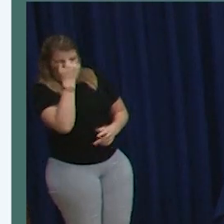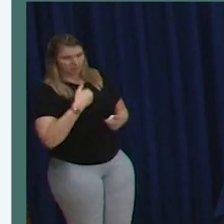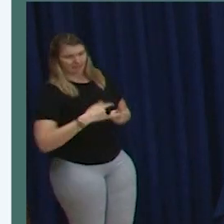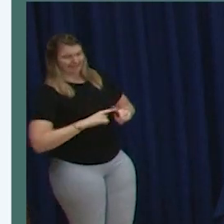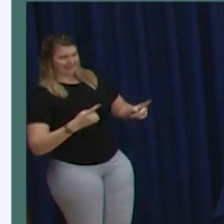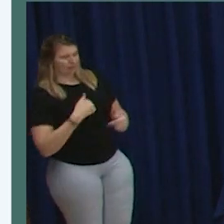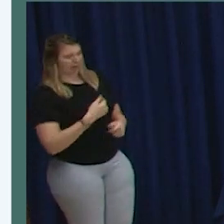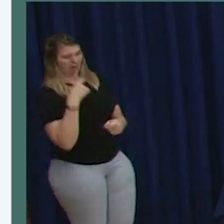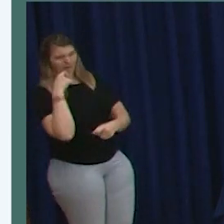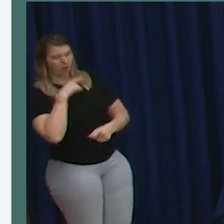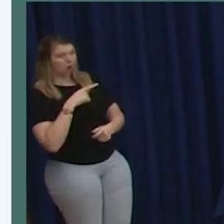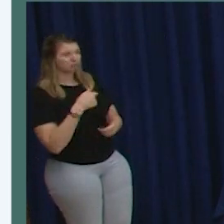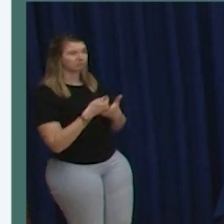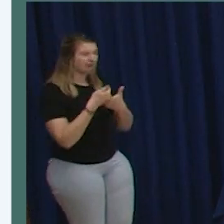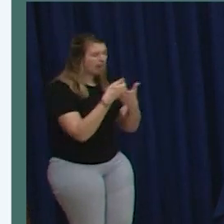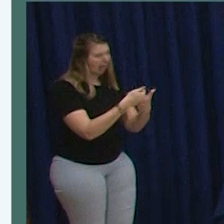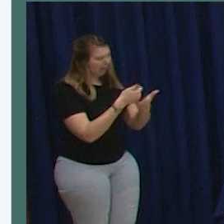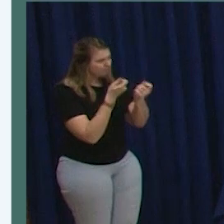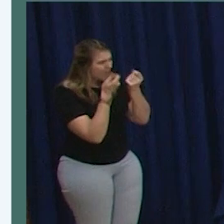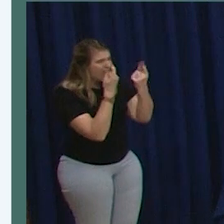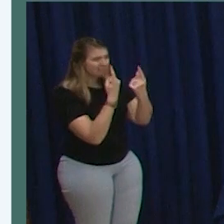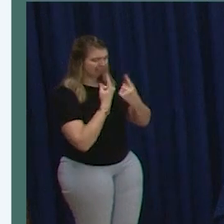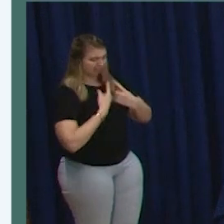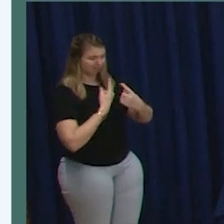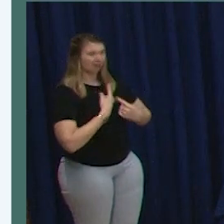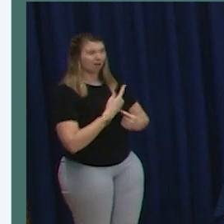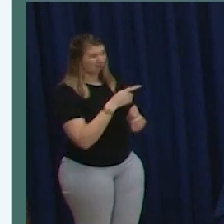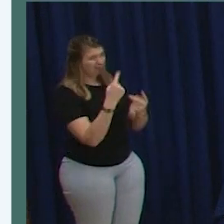them to understand themselves better, help them to know there's other people like them, okay,